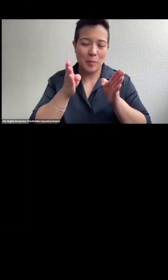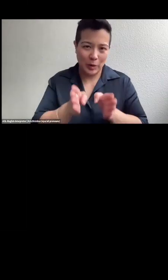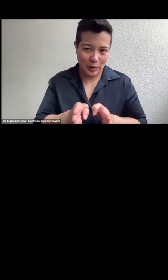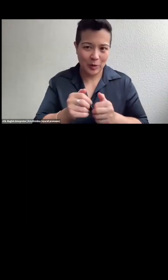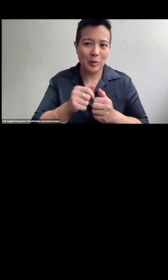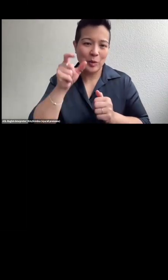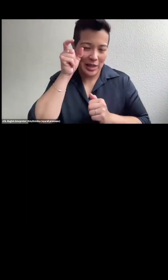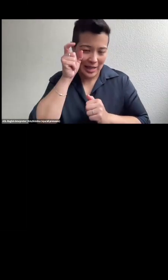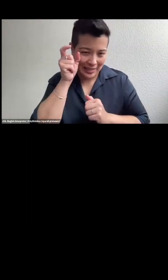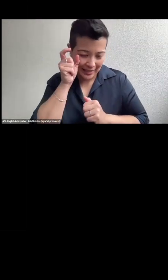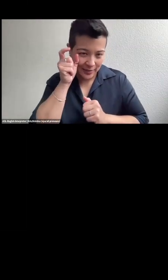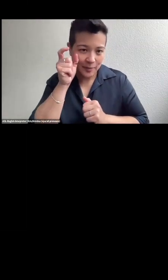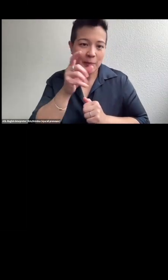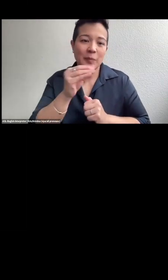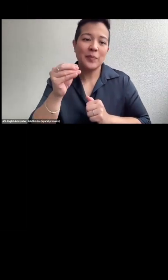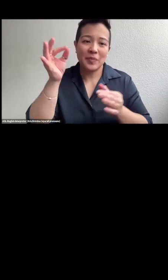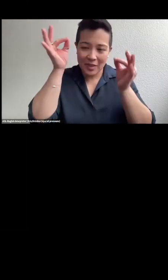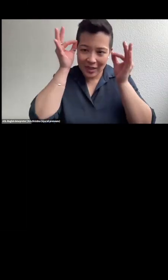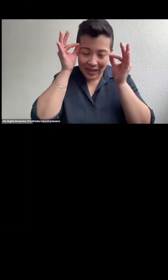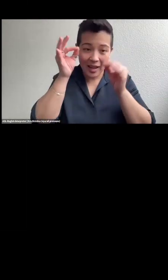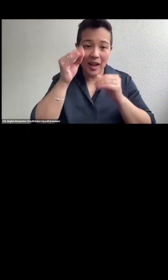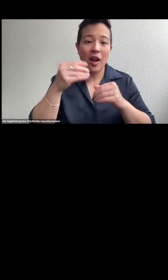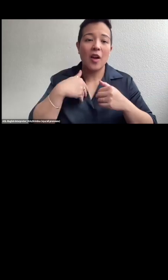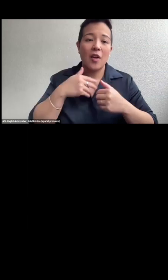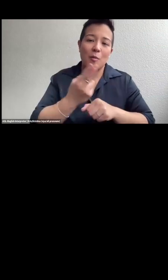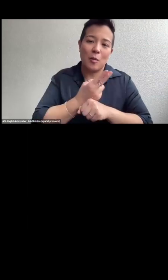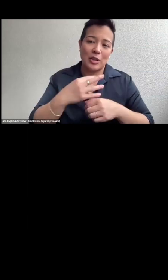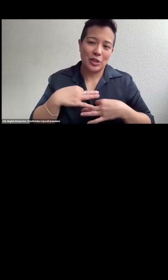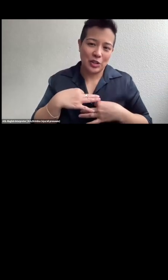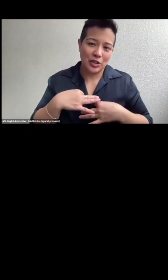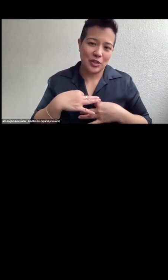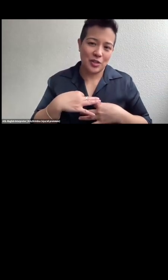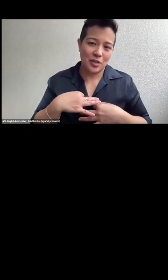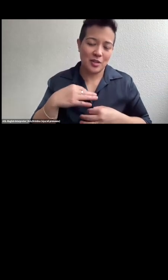glasses and hair, and they're wearing a shirt that has